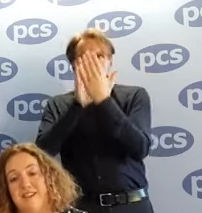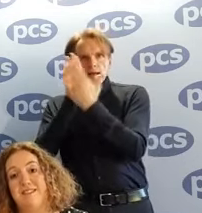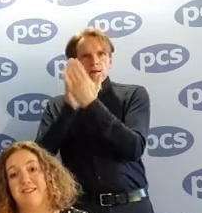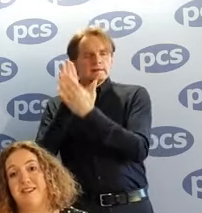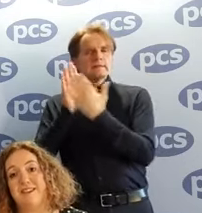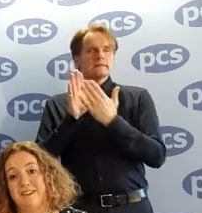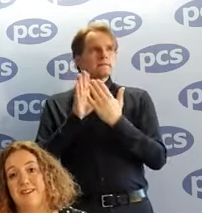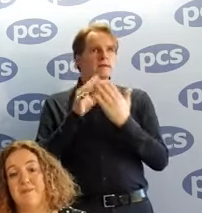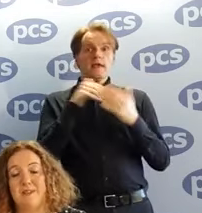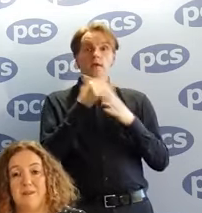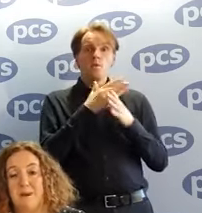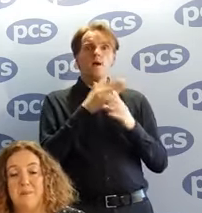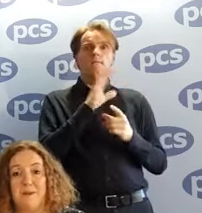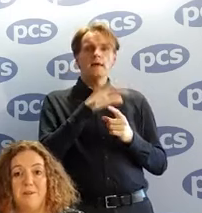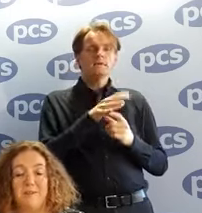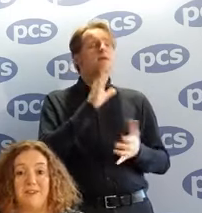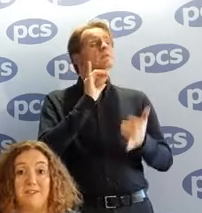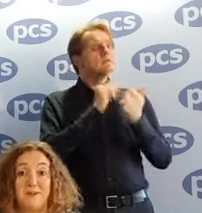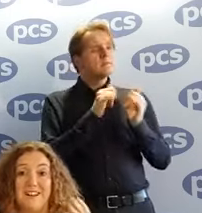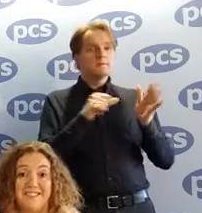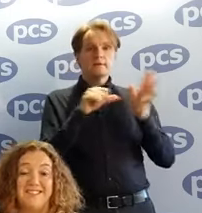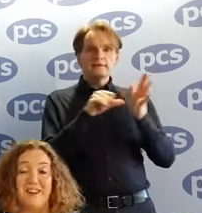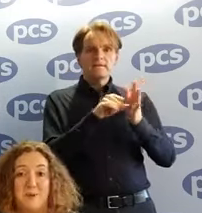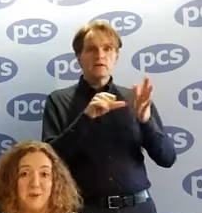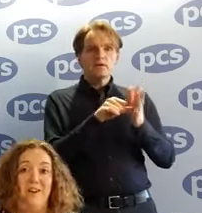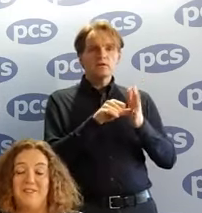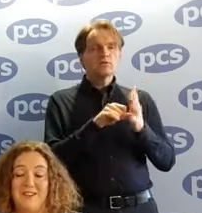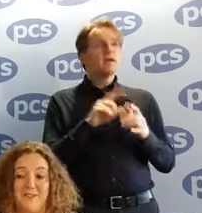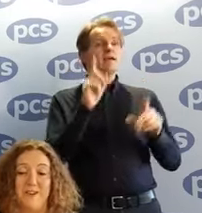easy, and I accept that some people have fixed into a headset, or face-to-face